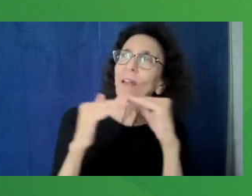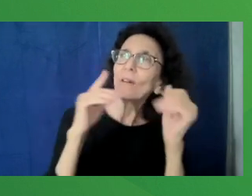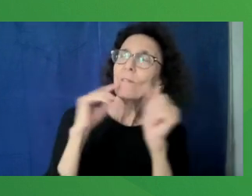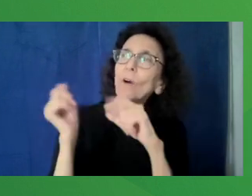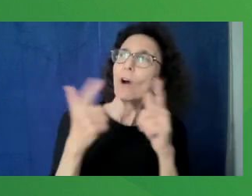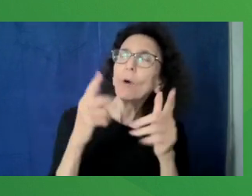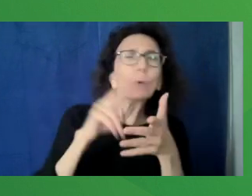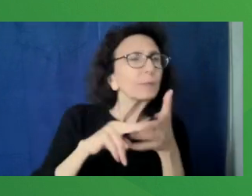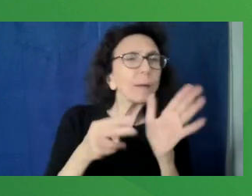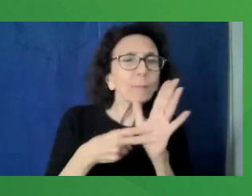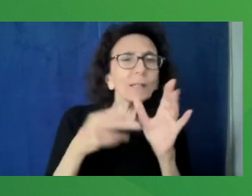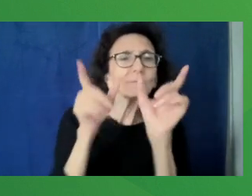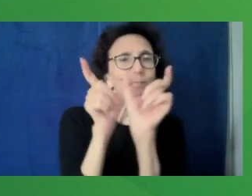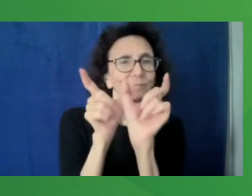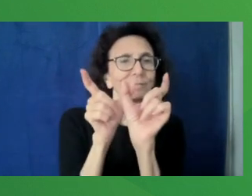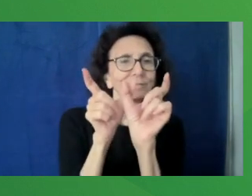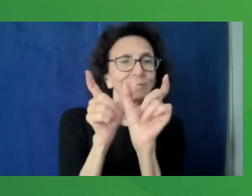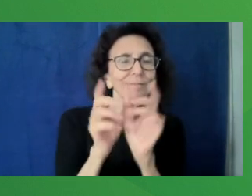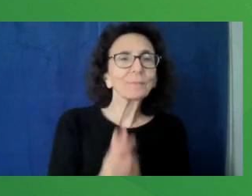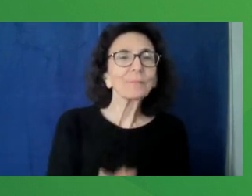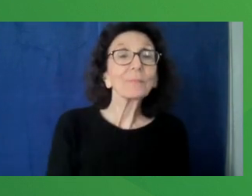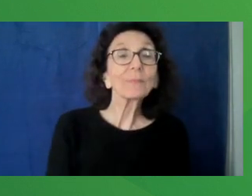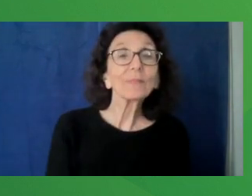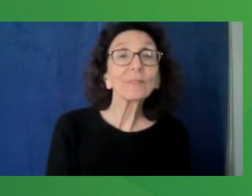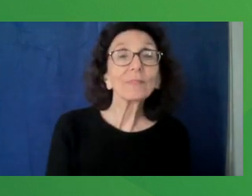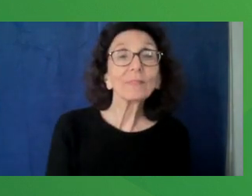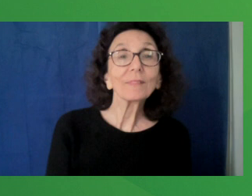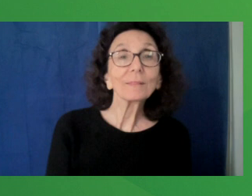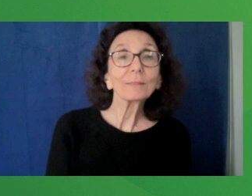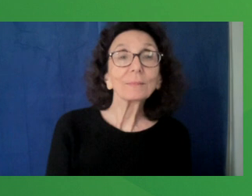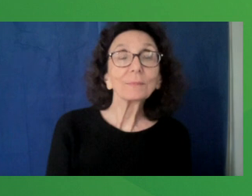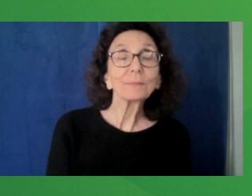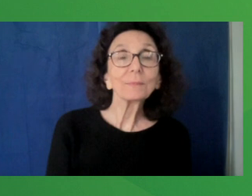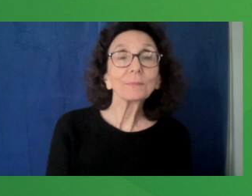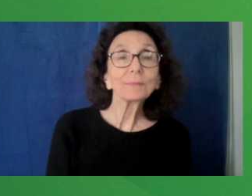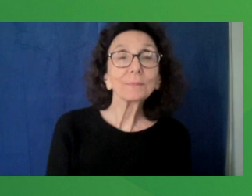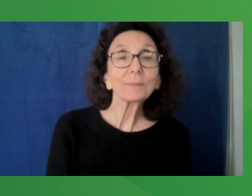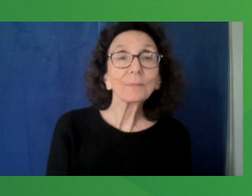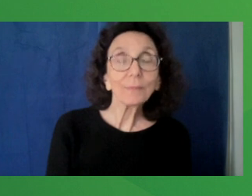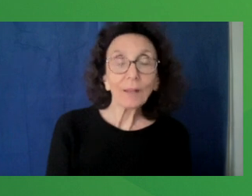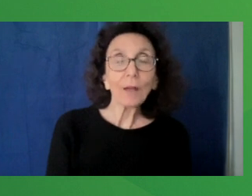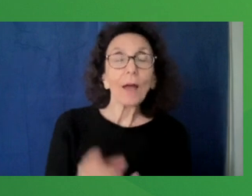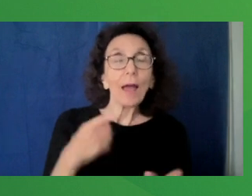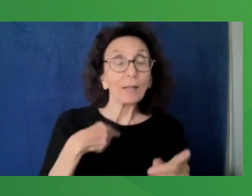So, next slide. And you'll see some of those environmental justice reflections in the student